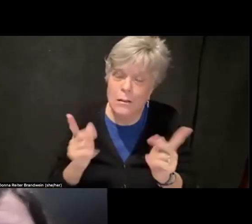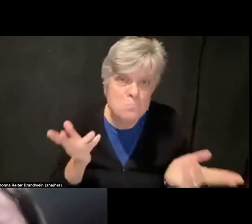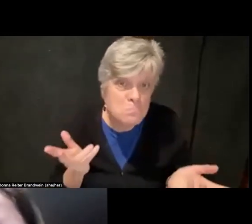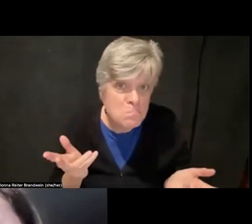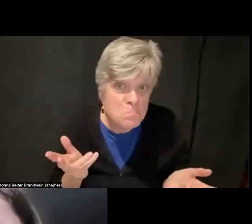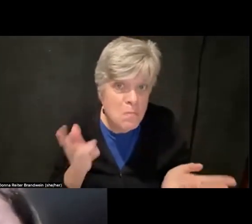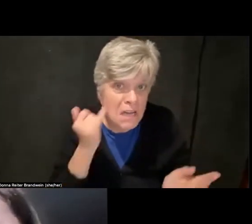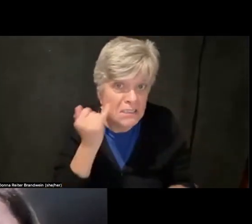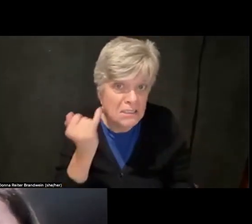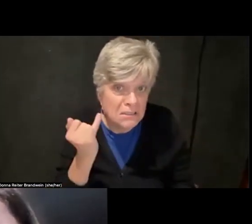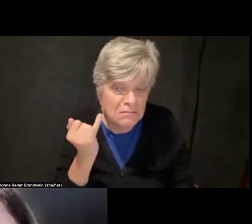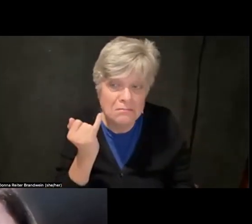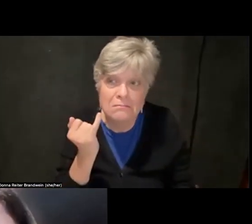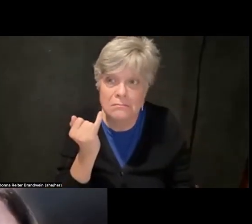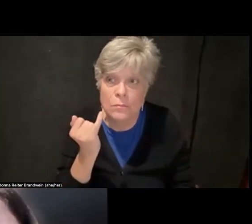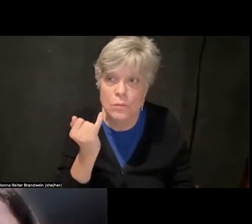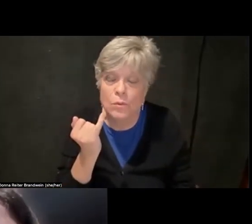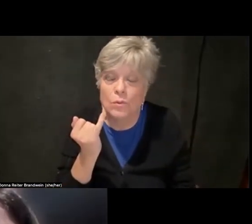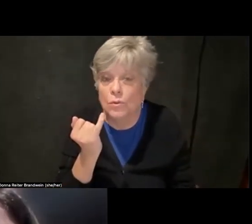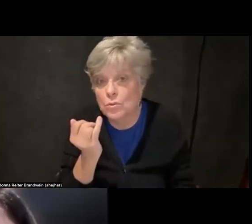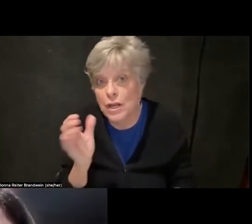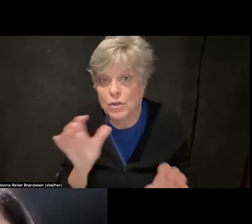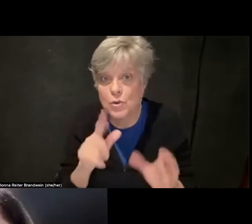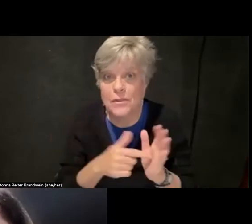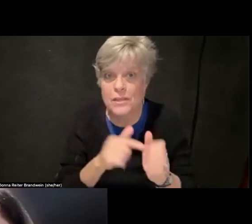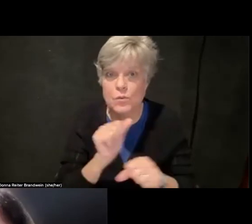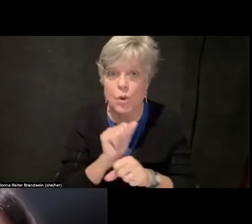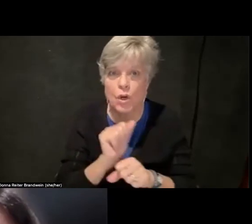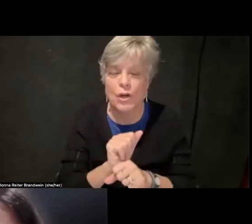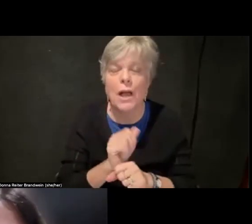that are doing this work so that it's a more natural collaboration.